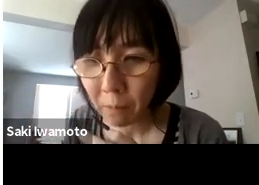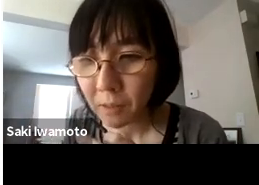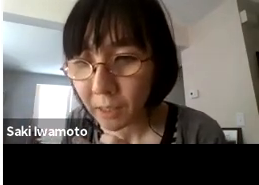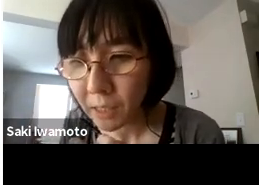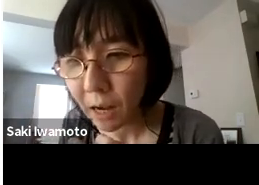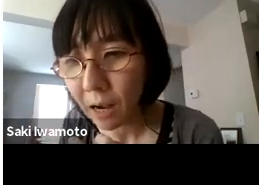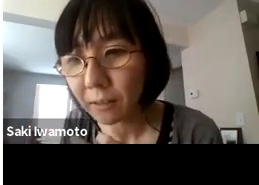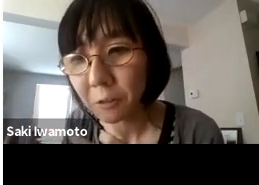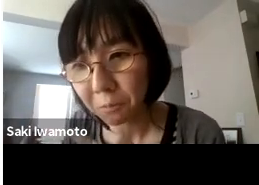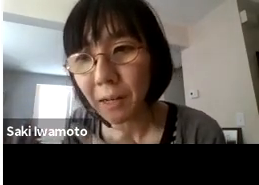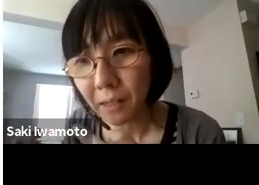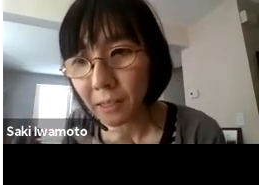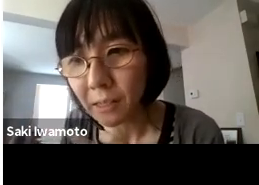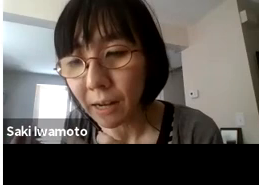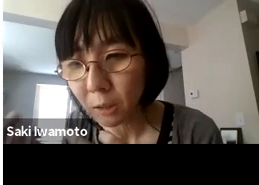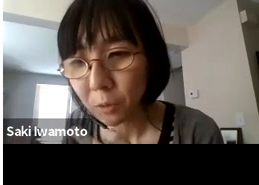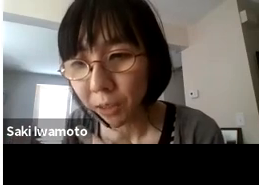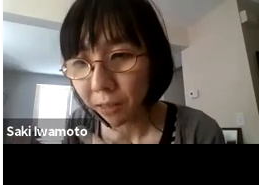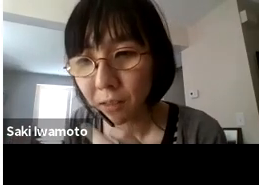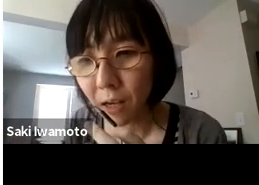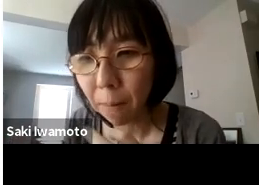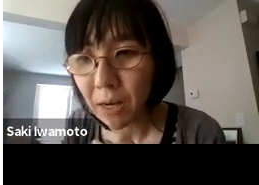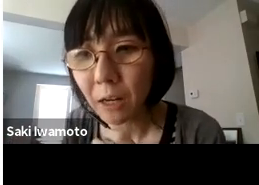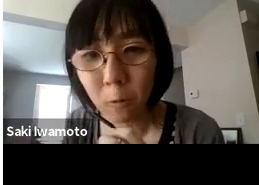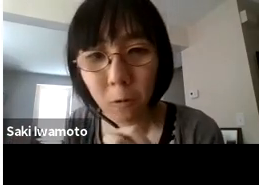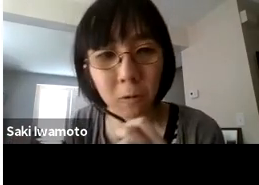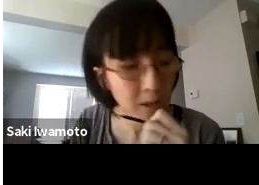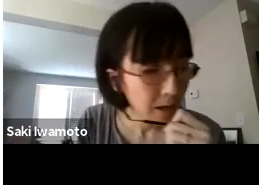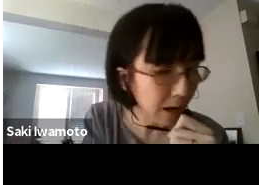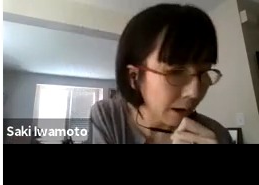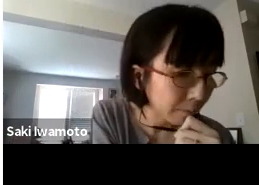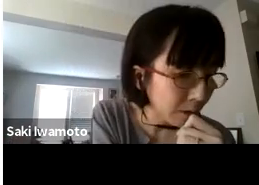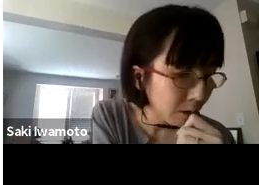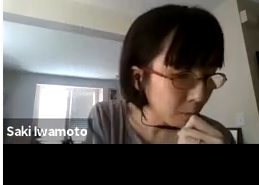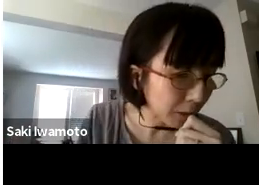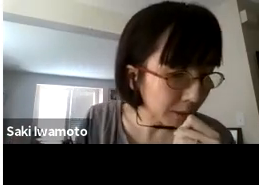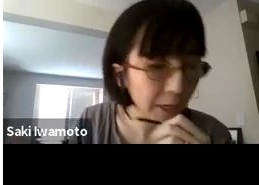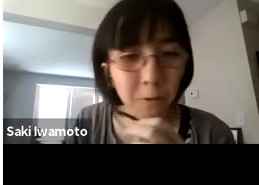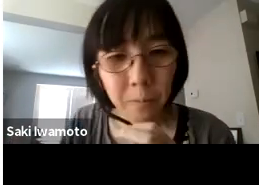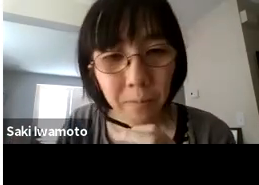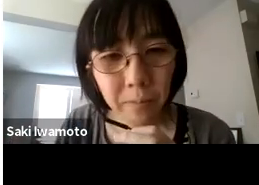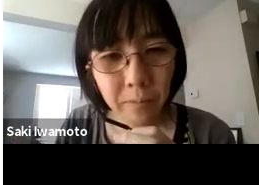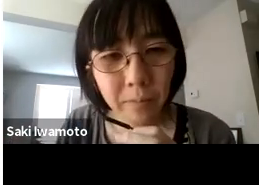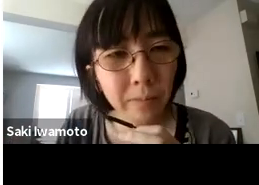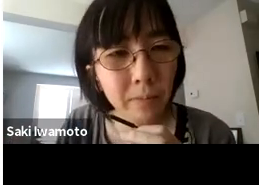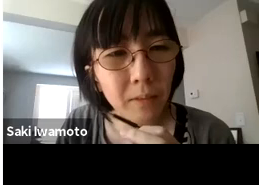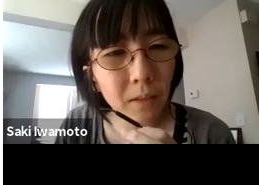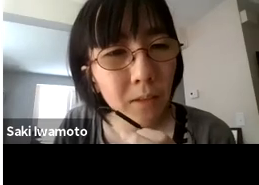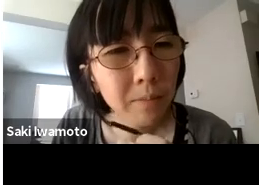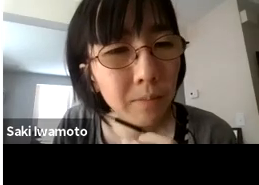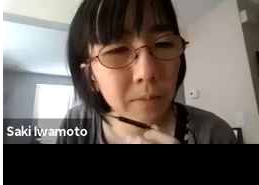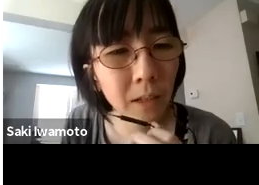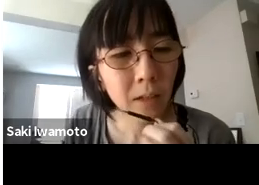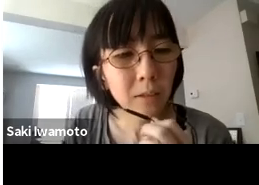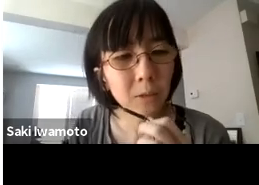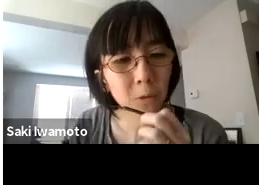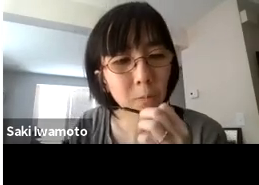own capability to make the experience, meaningful for the child.